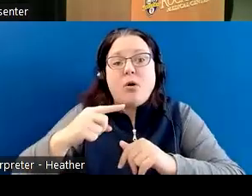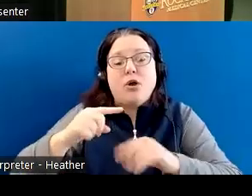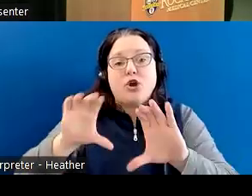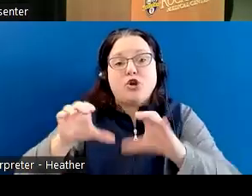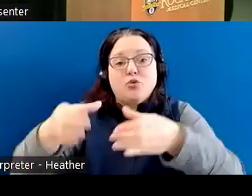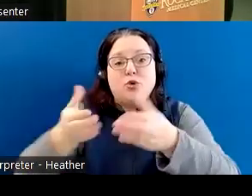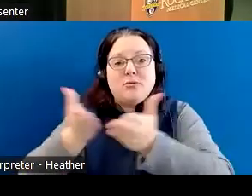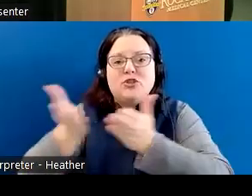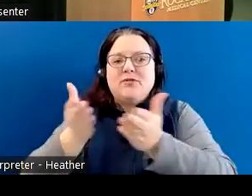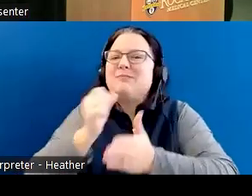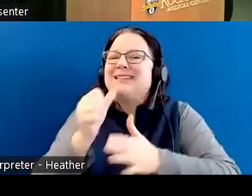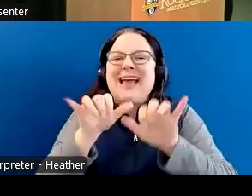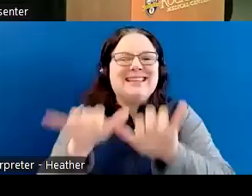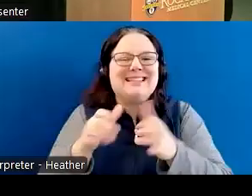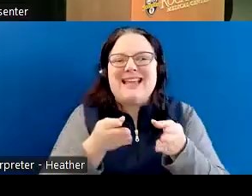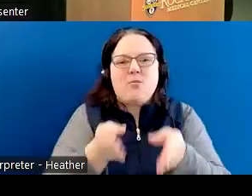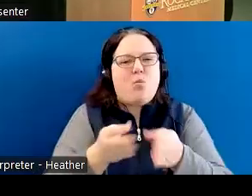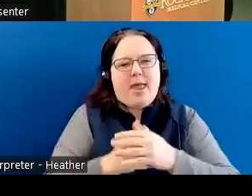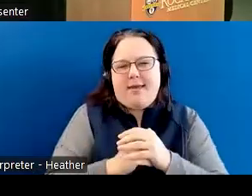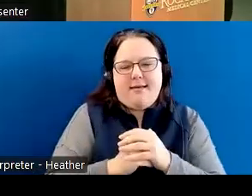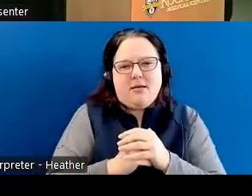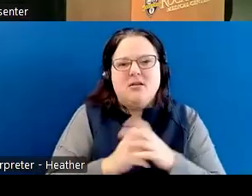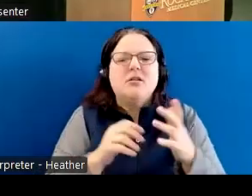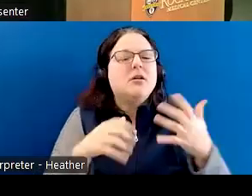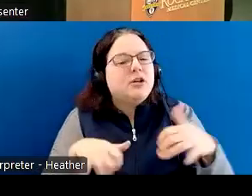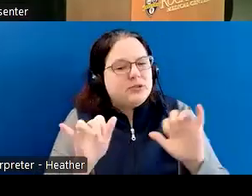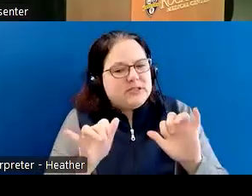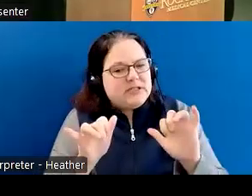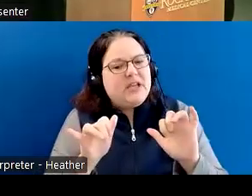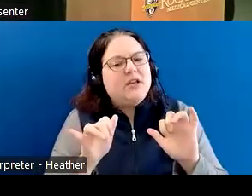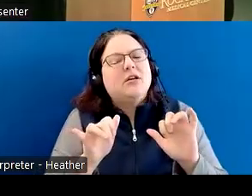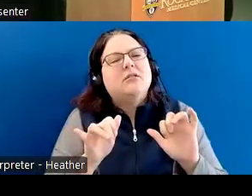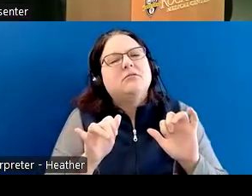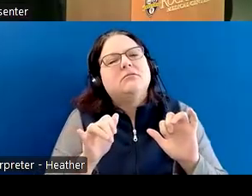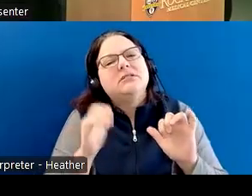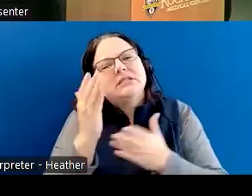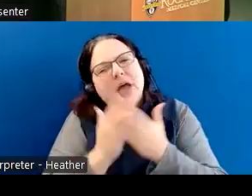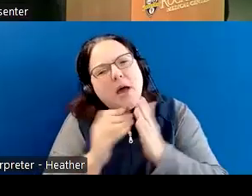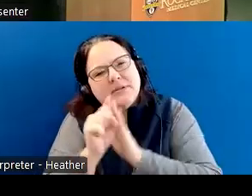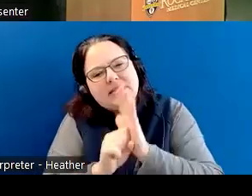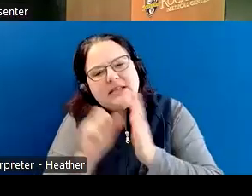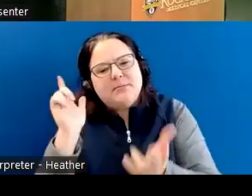same degree. So there are uh still many states uh about 38 but less um that are offering these